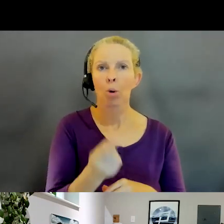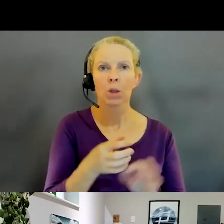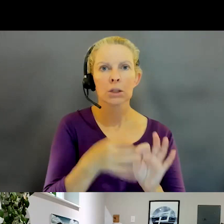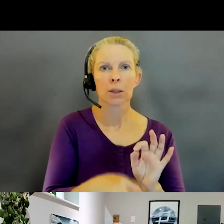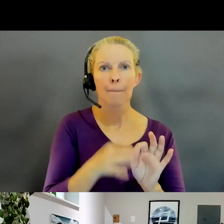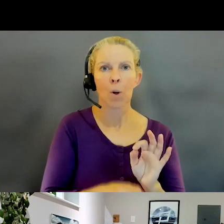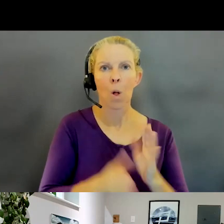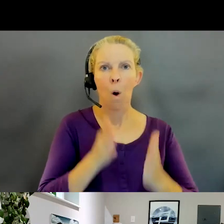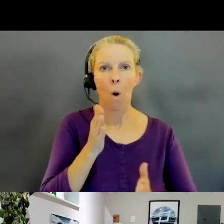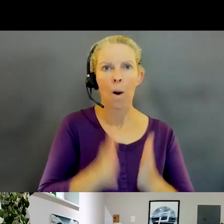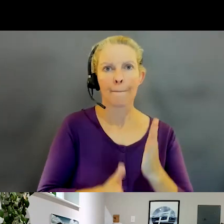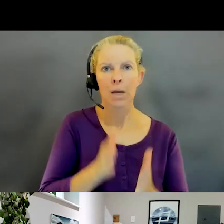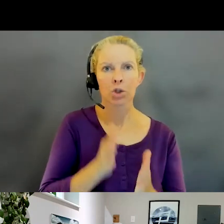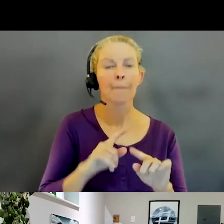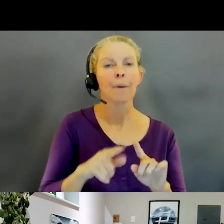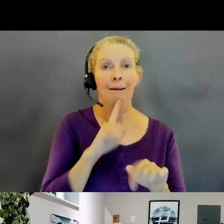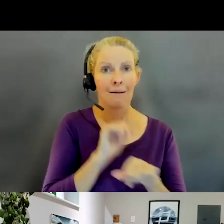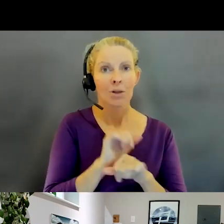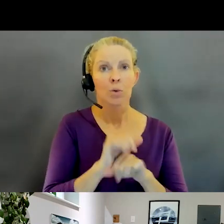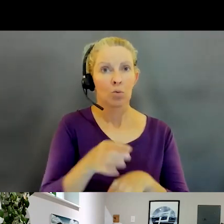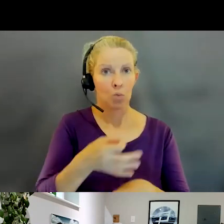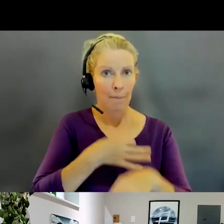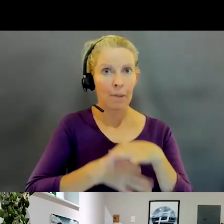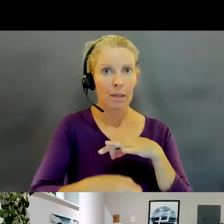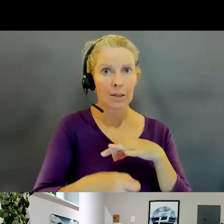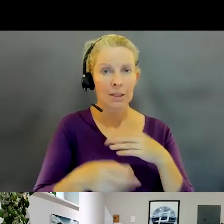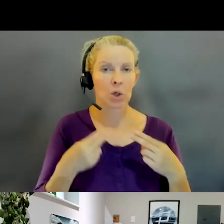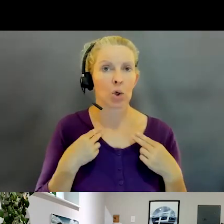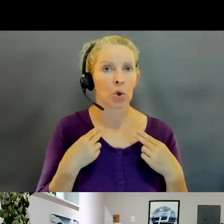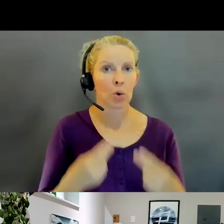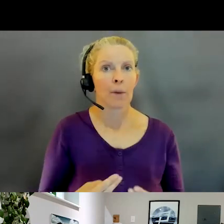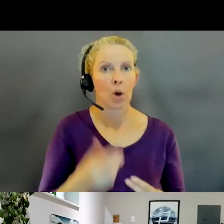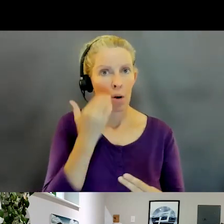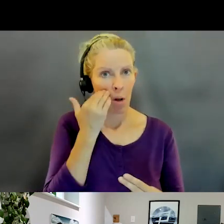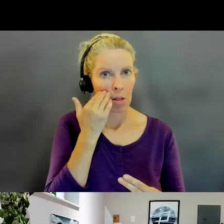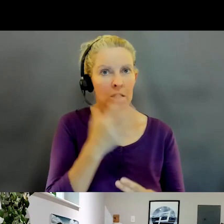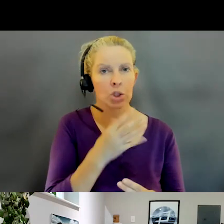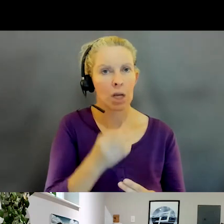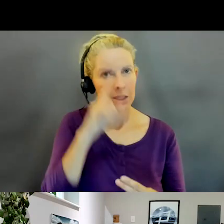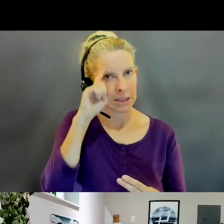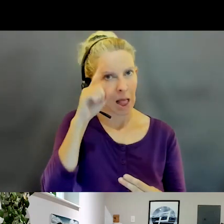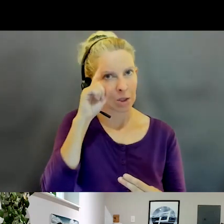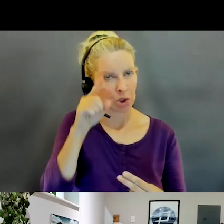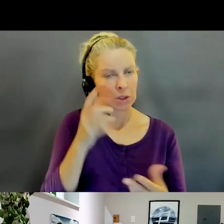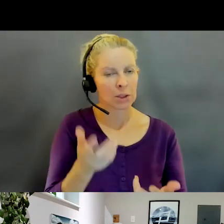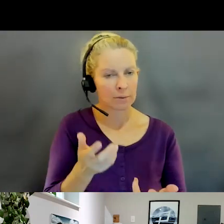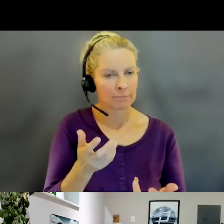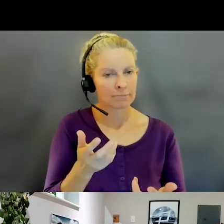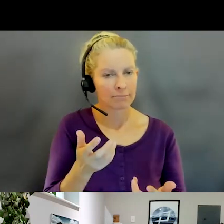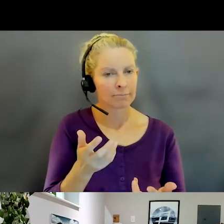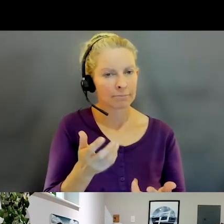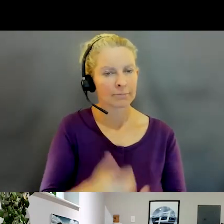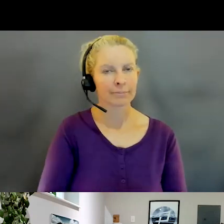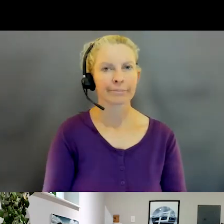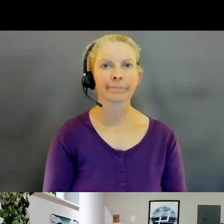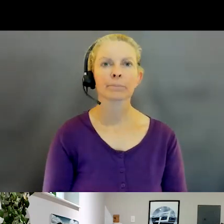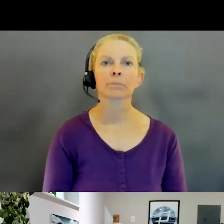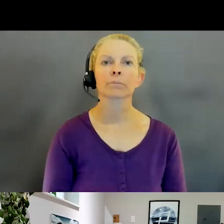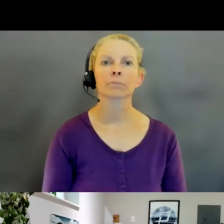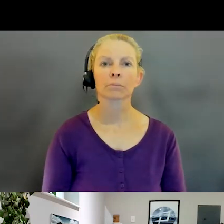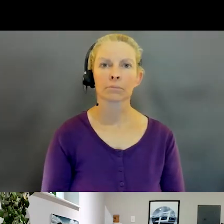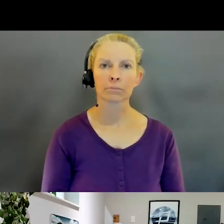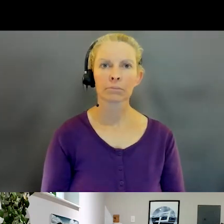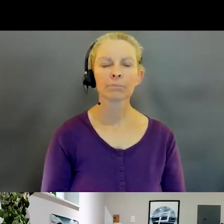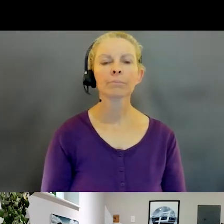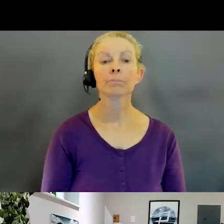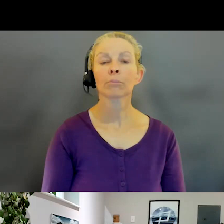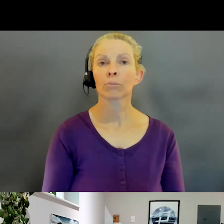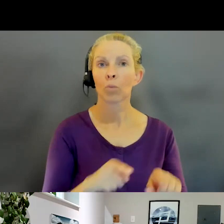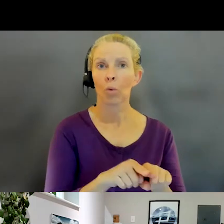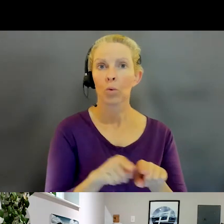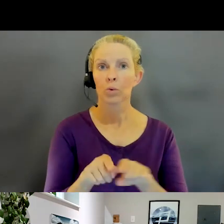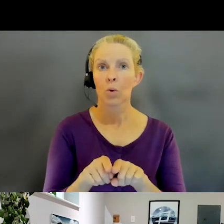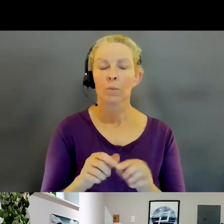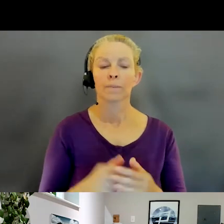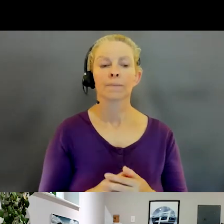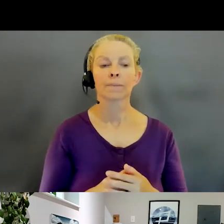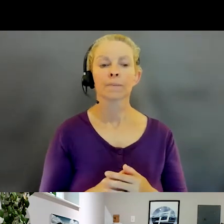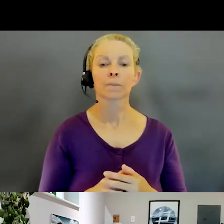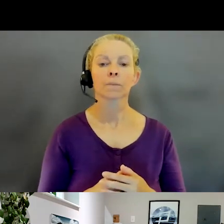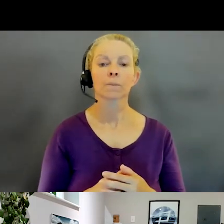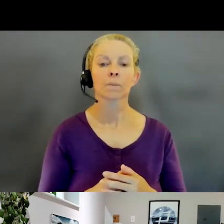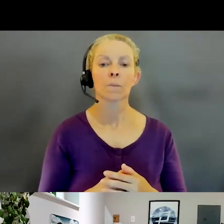but it is actually replacing human knowledge and intelligence. And then, the high end of it is when